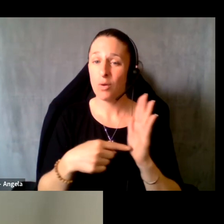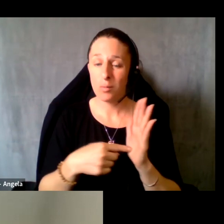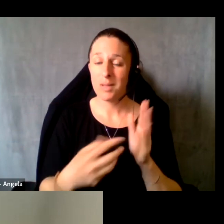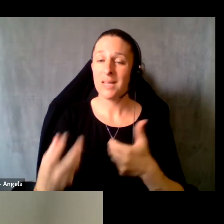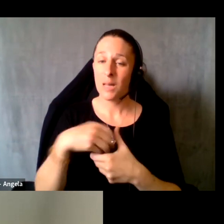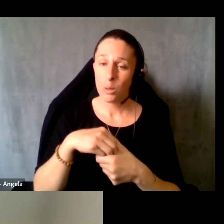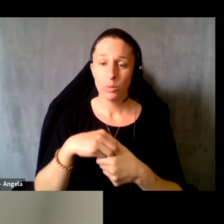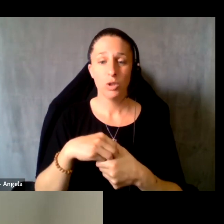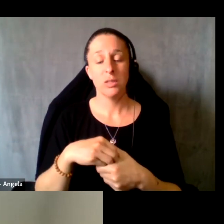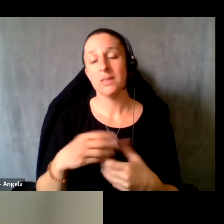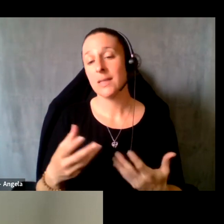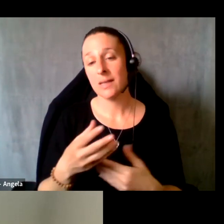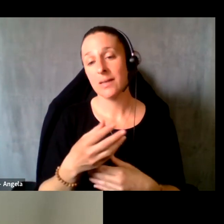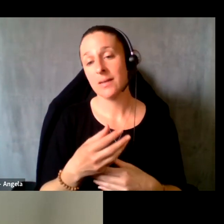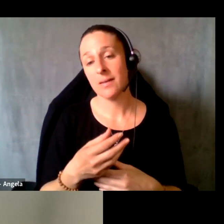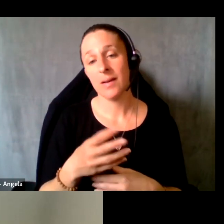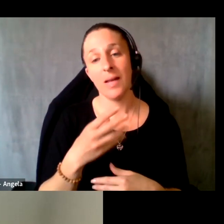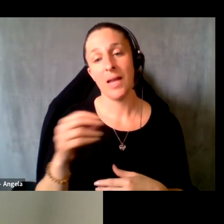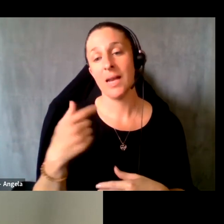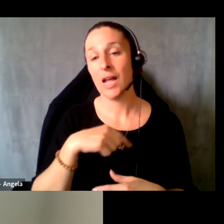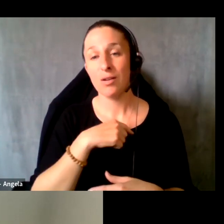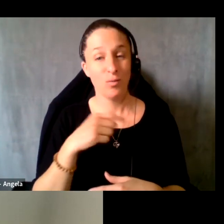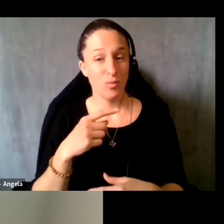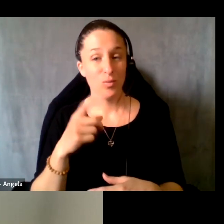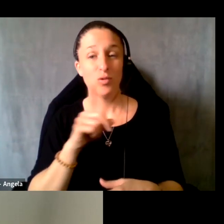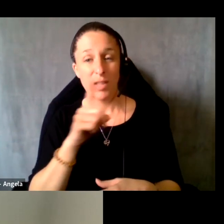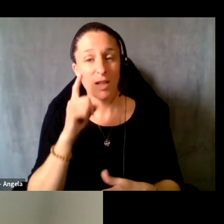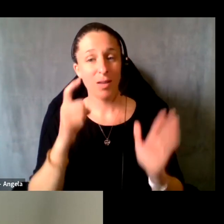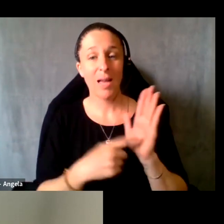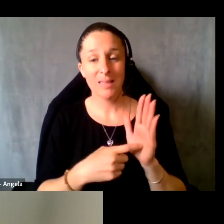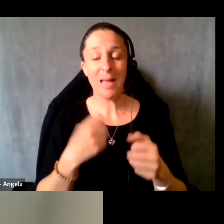the affordability and inclusion, and really recognizing that making that access available